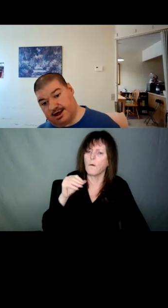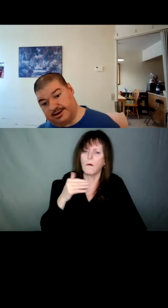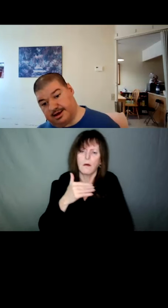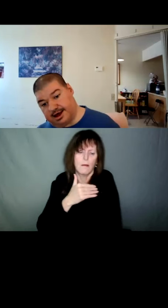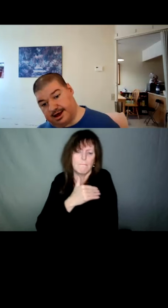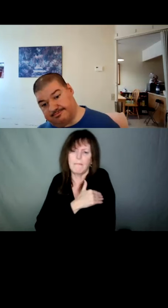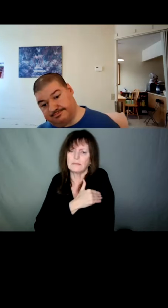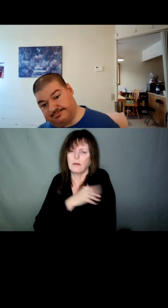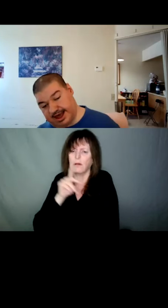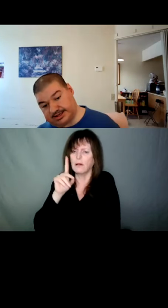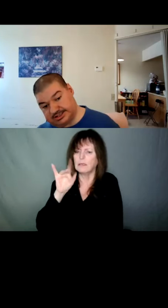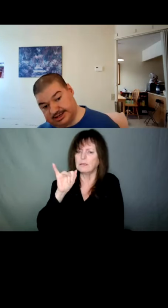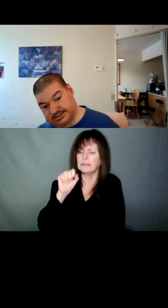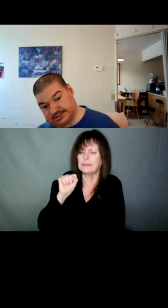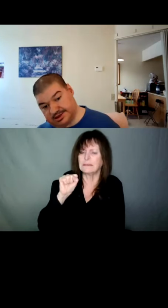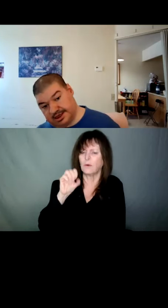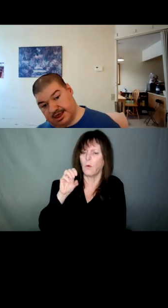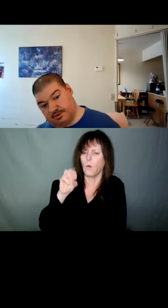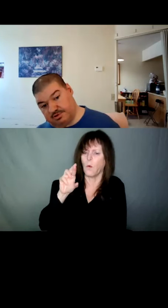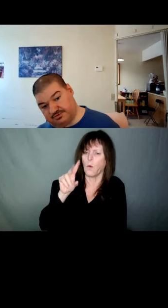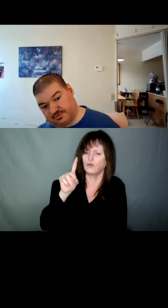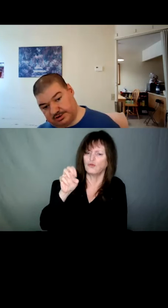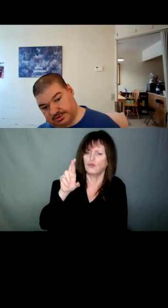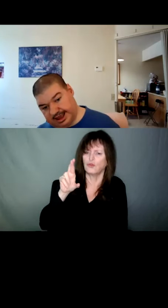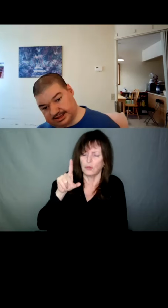I want to mention specifically , no